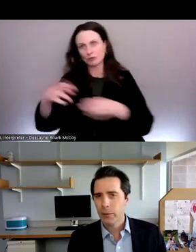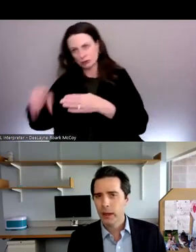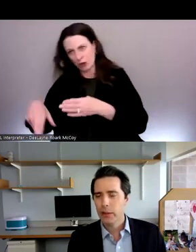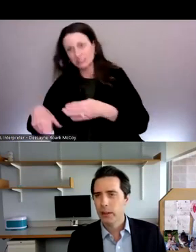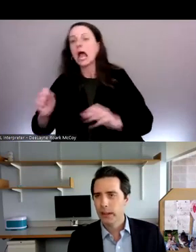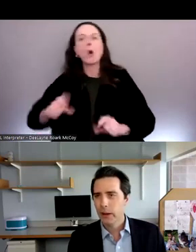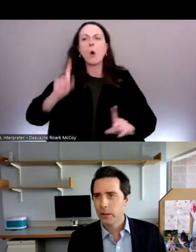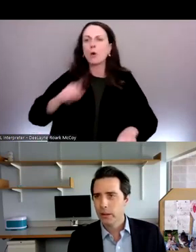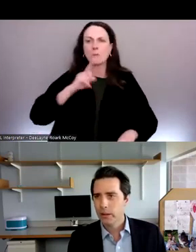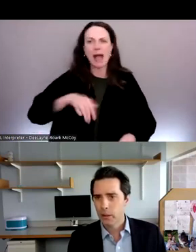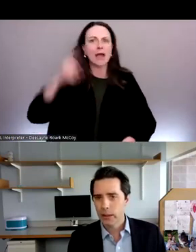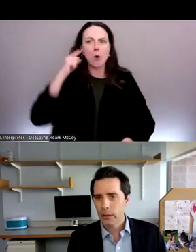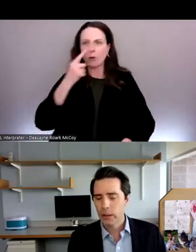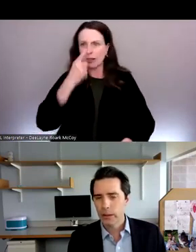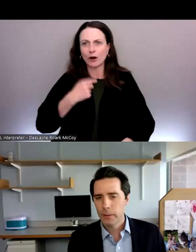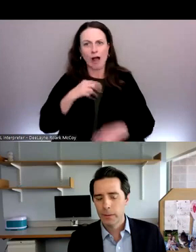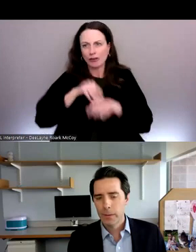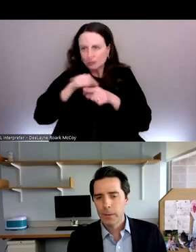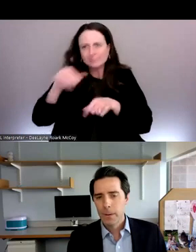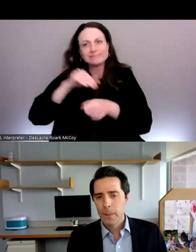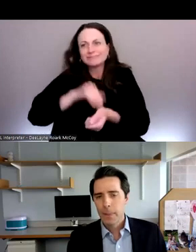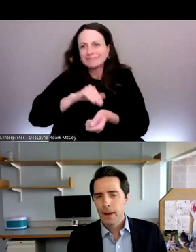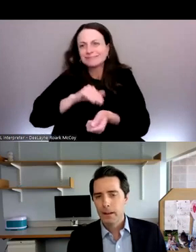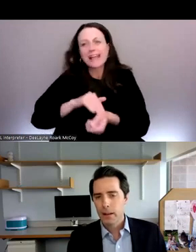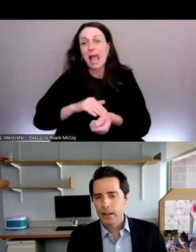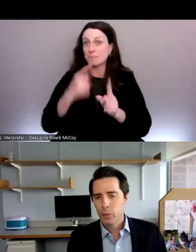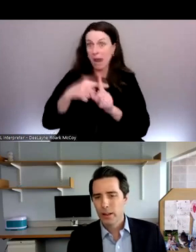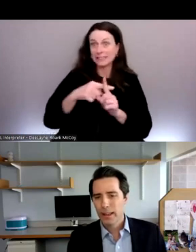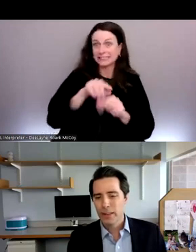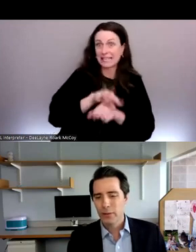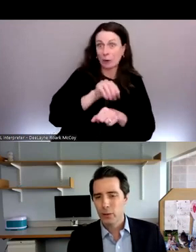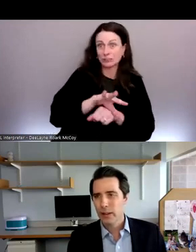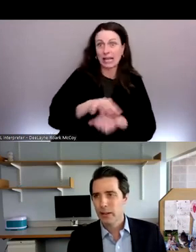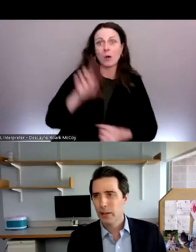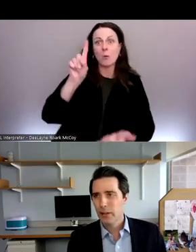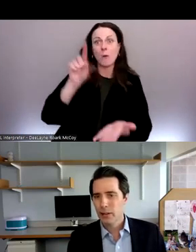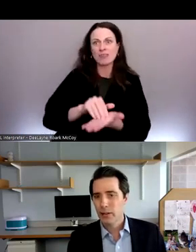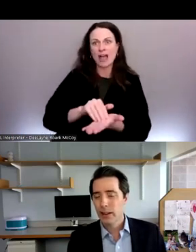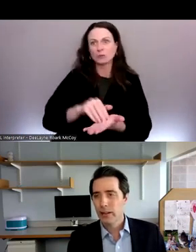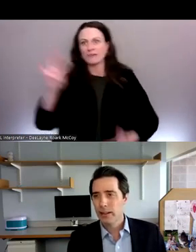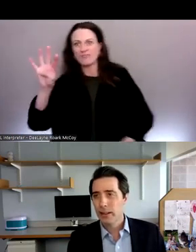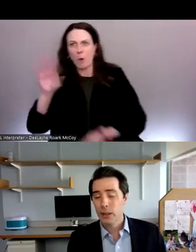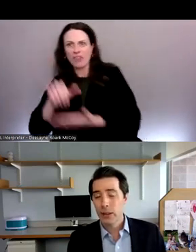provide genetic counseling associated with it and the cost is one thousand to four